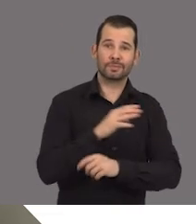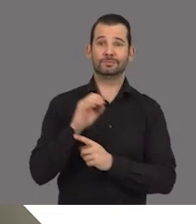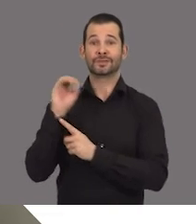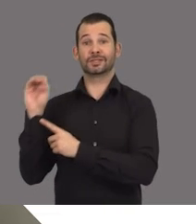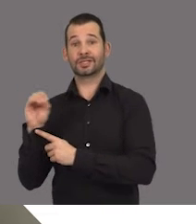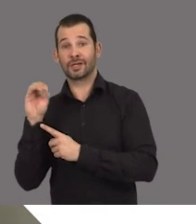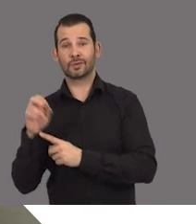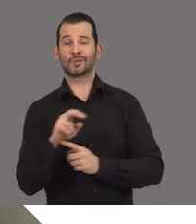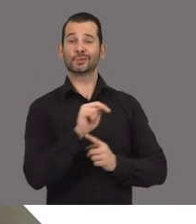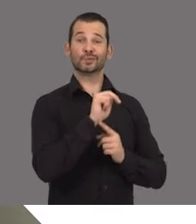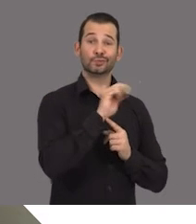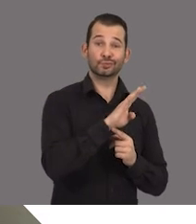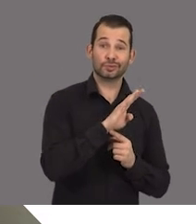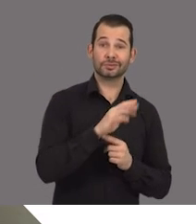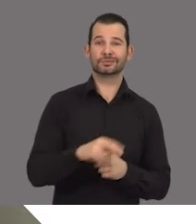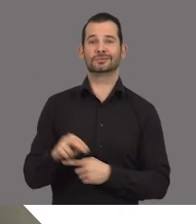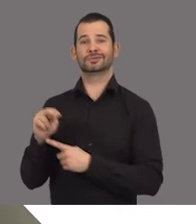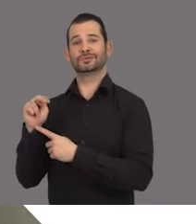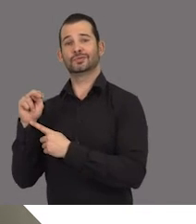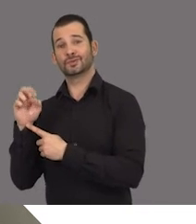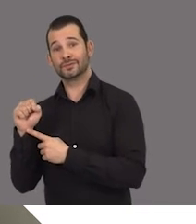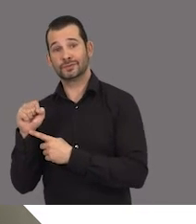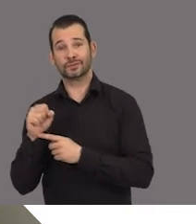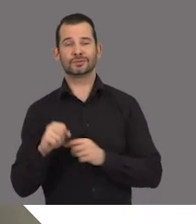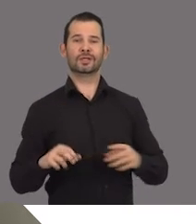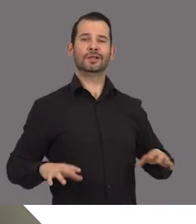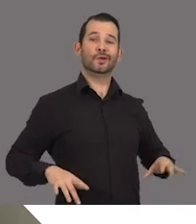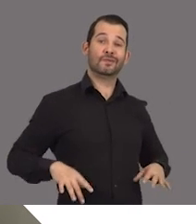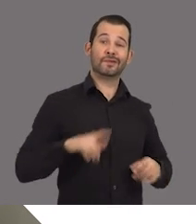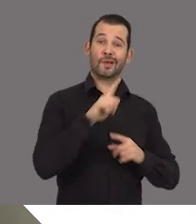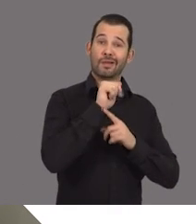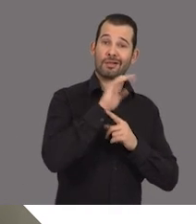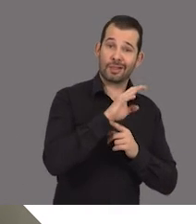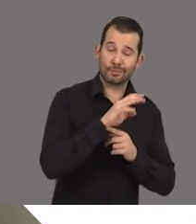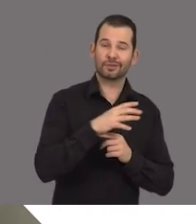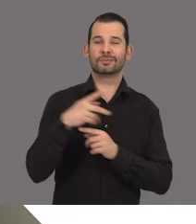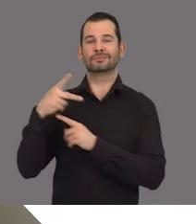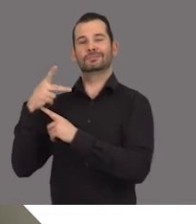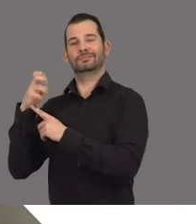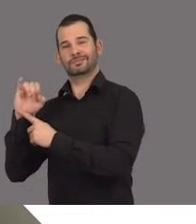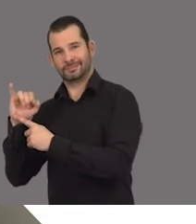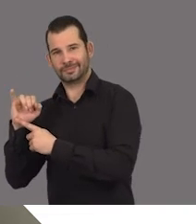New Brunswick, Nova Scotia, Newfoundland and Labrador and Prince Edward Island.